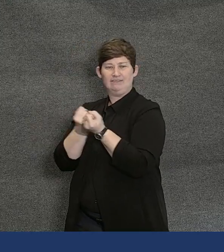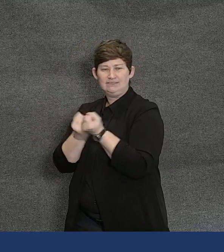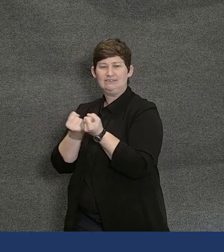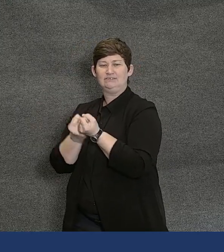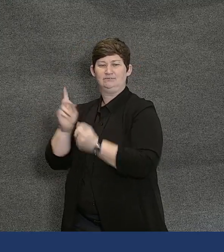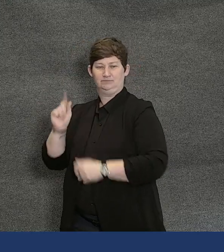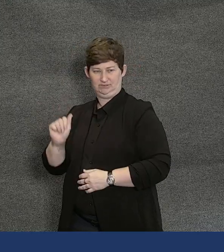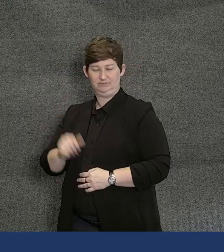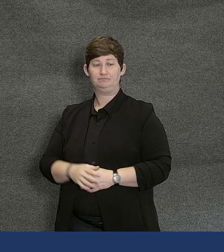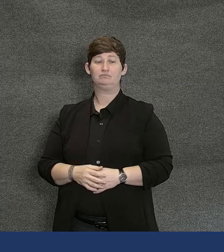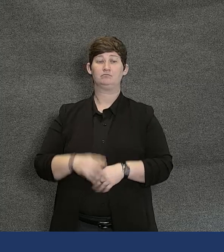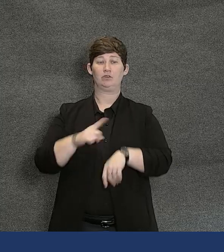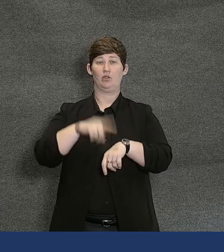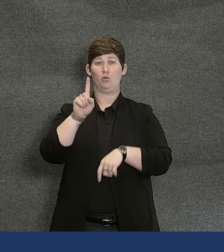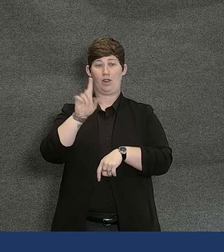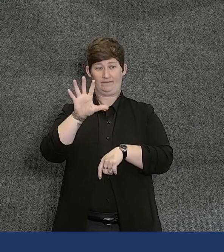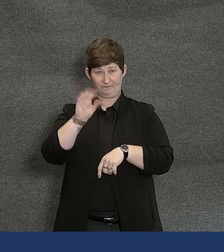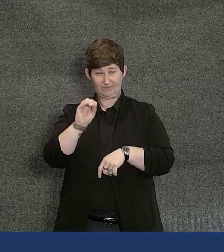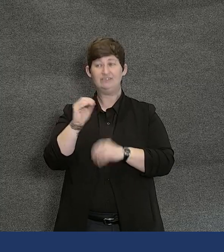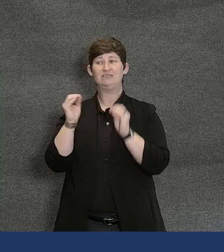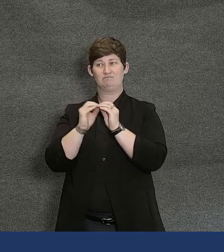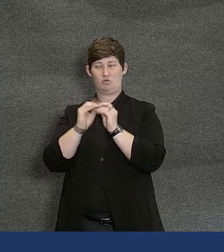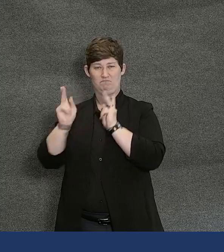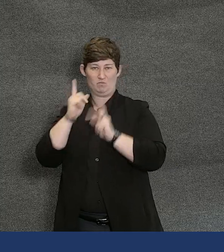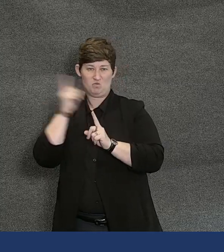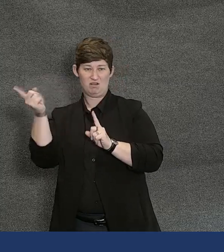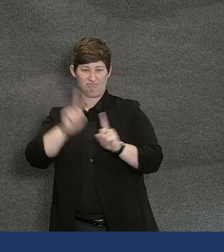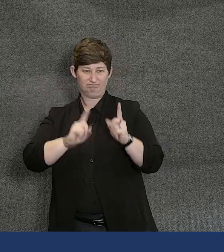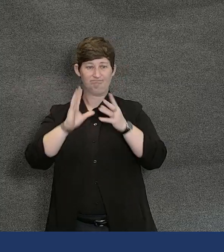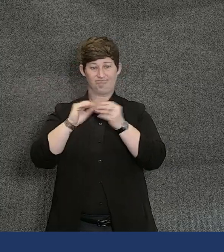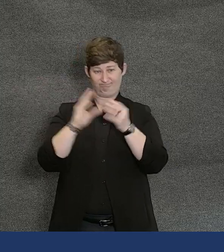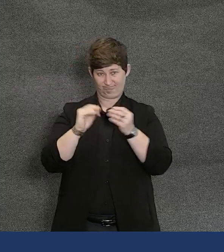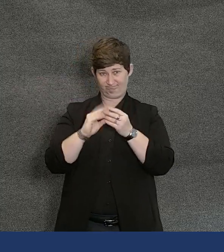2:15, more advocate statements, and at 2:30,